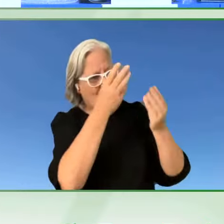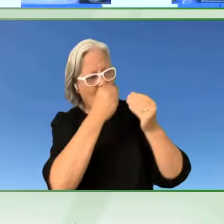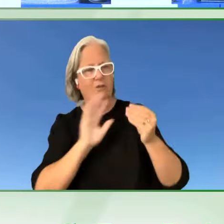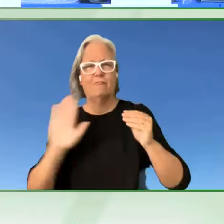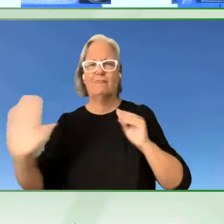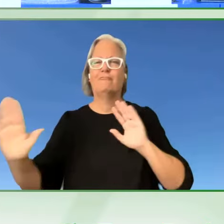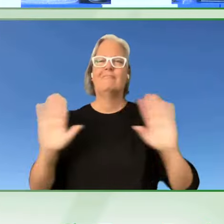disabilities.